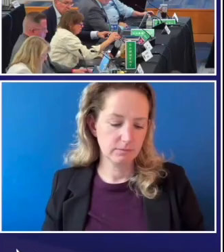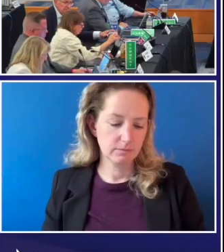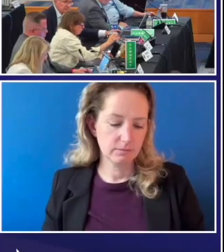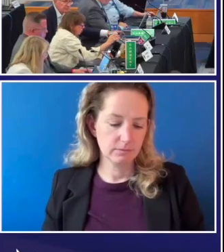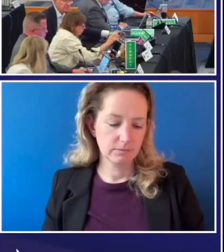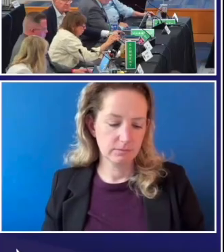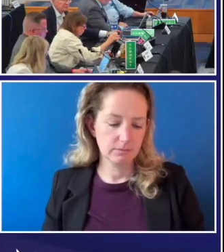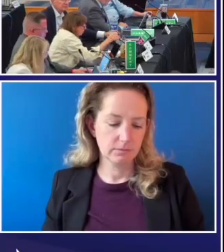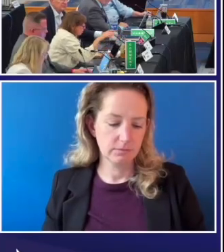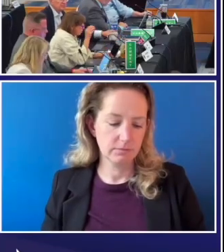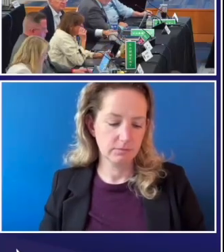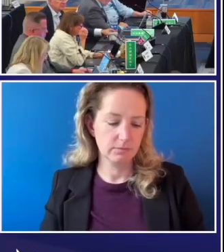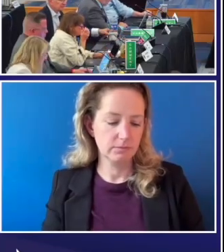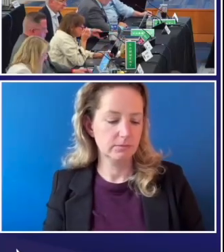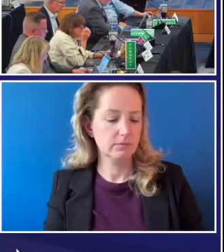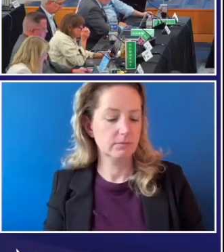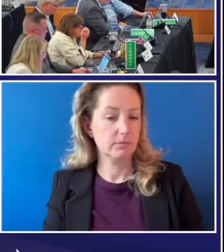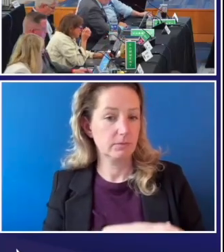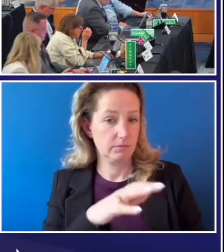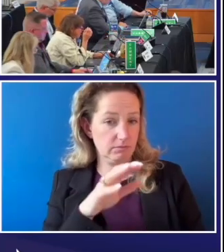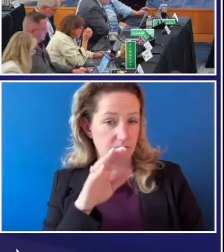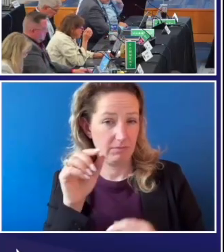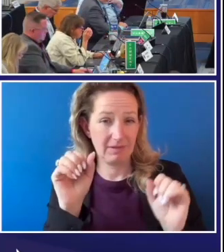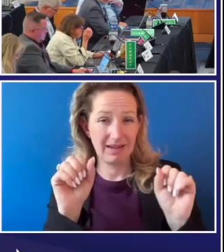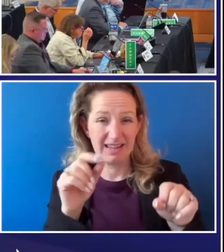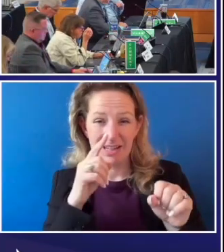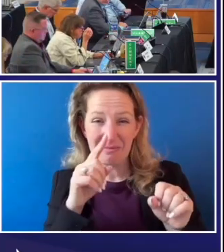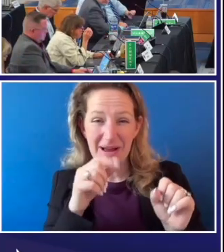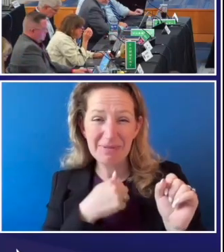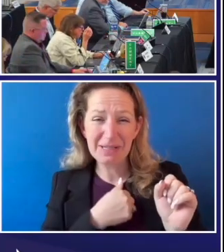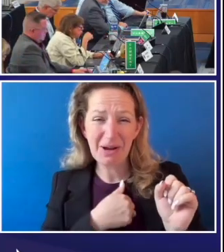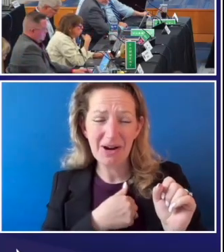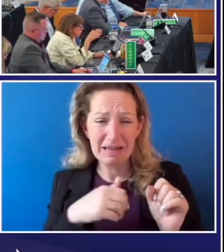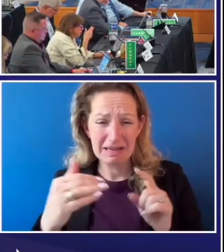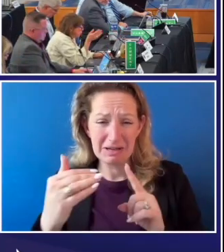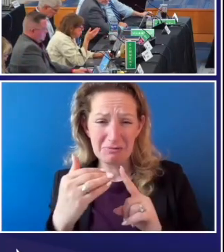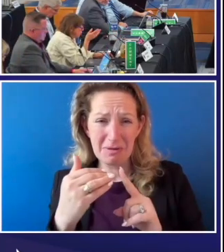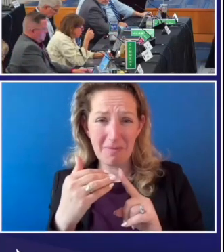Um, Can you just remind me? I'm sorry, but can you remind me what section, like what the overall,